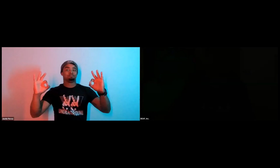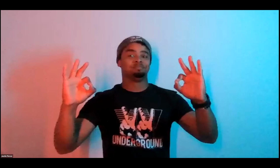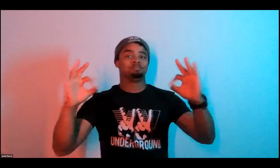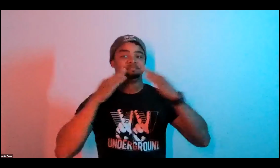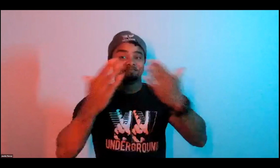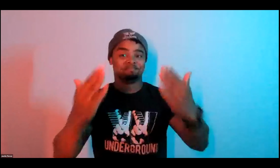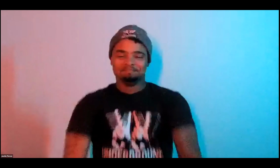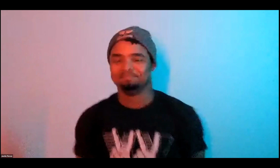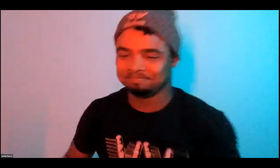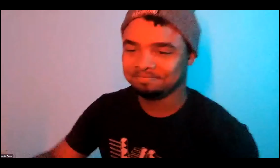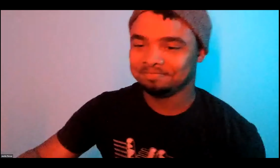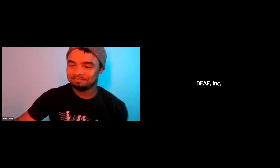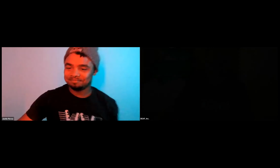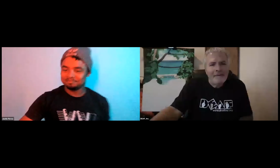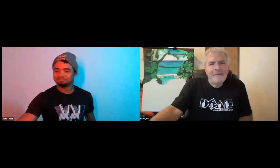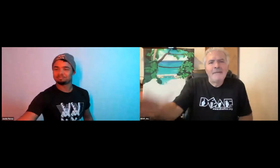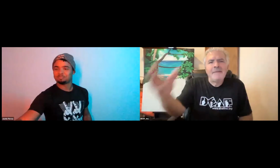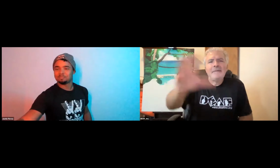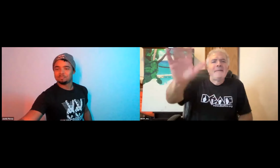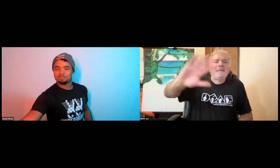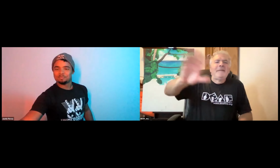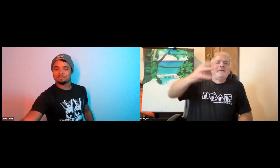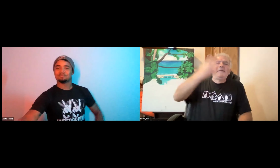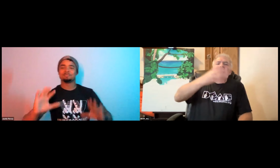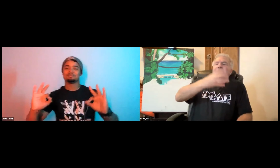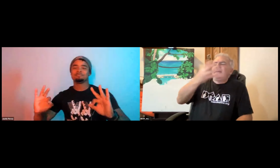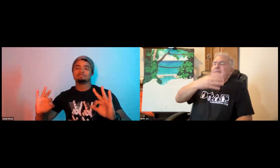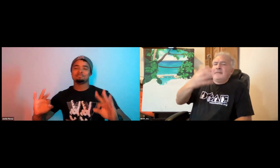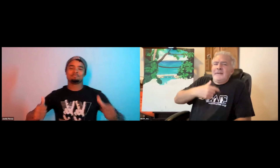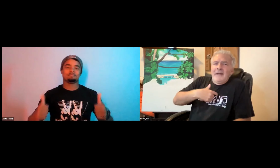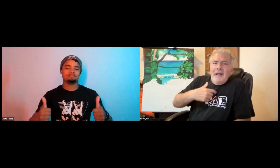All right. Thank you.